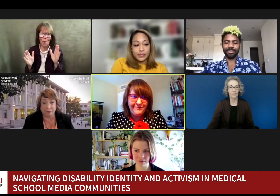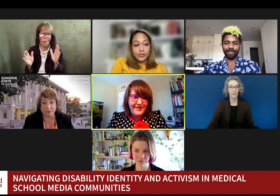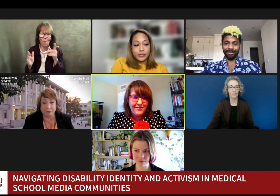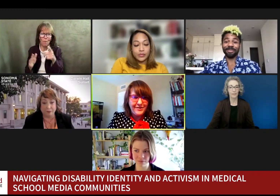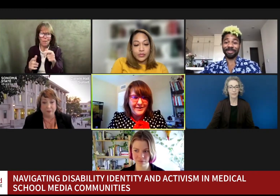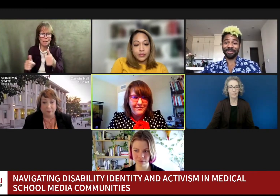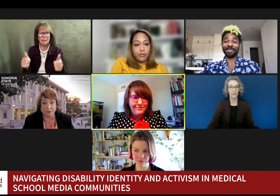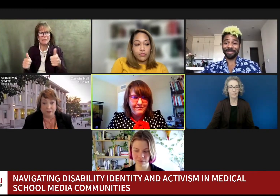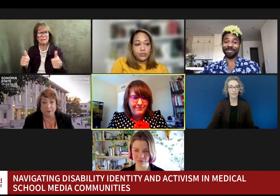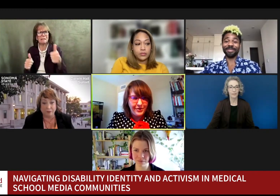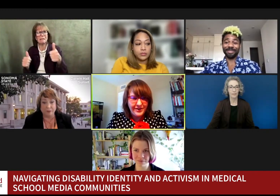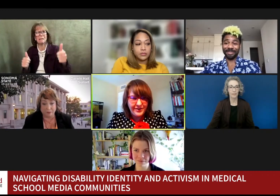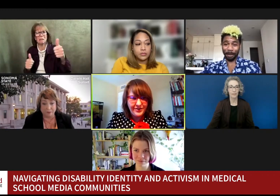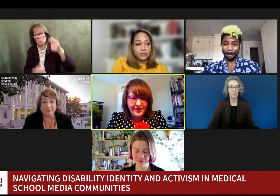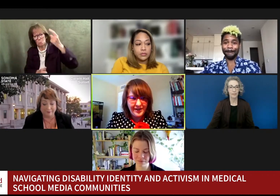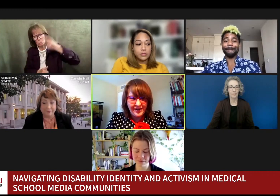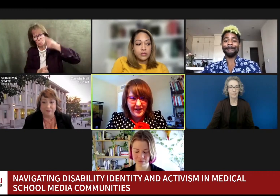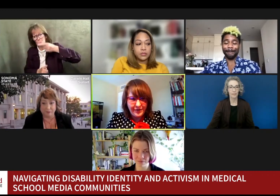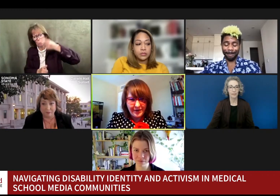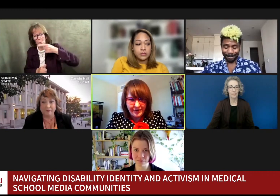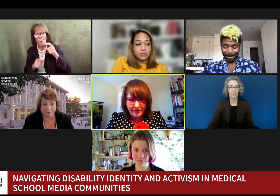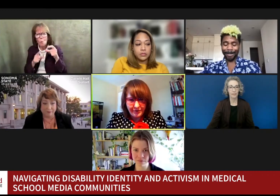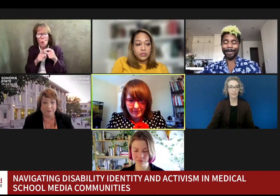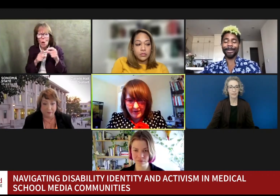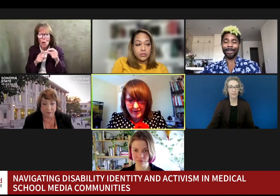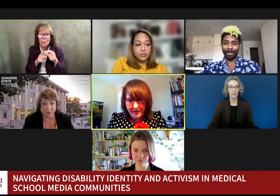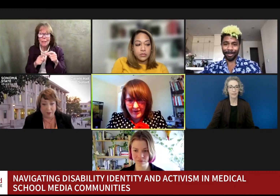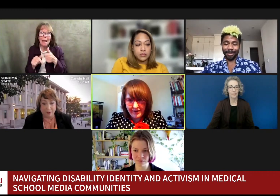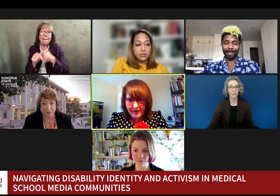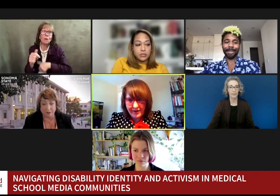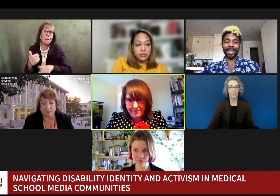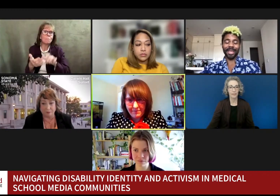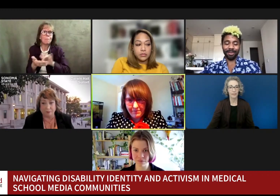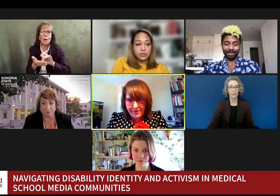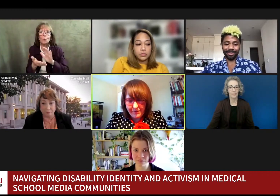sounding wordage on every medical school website.